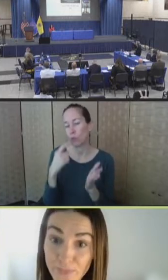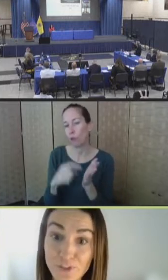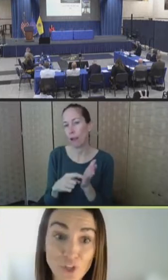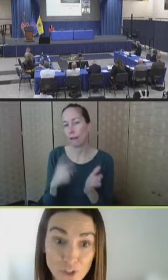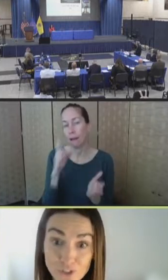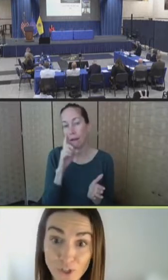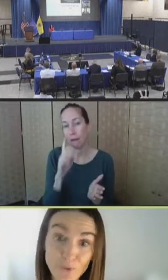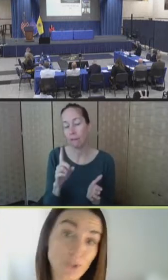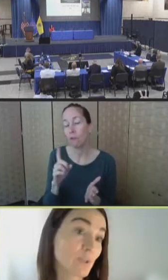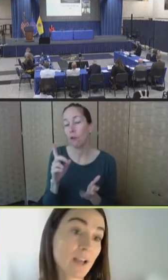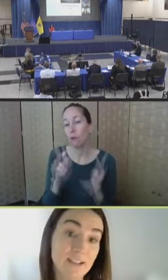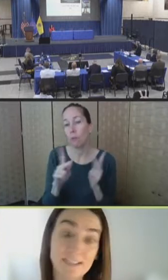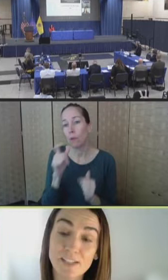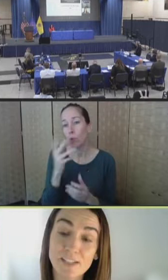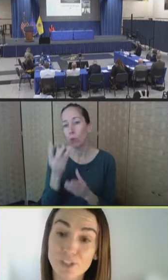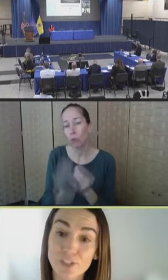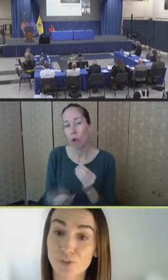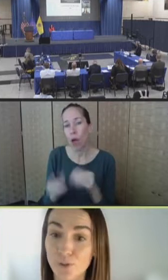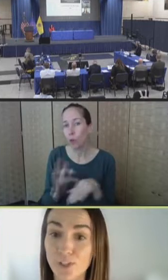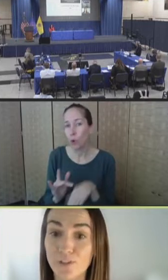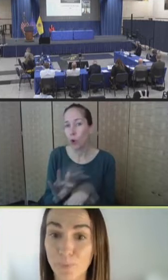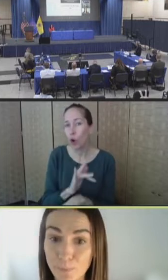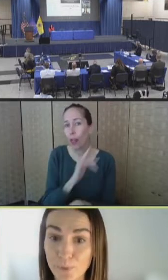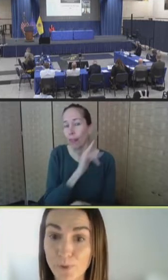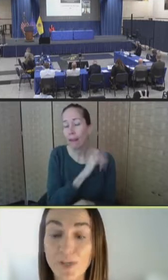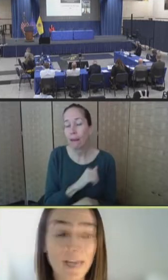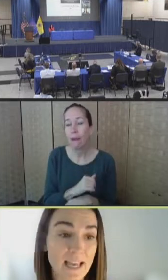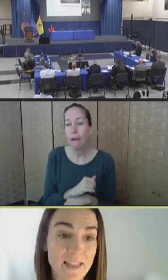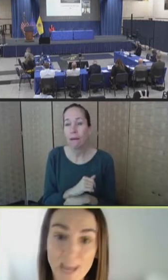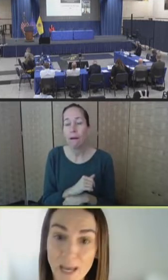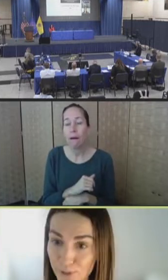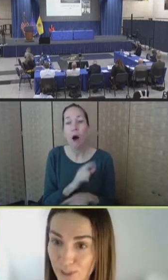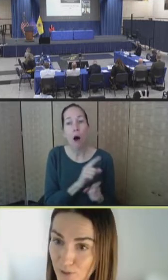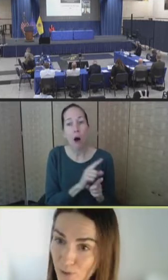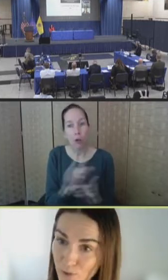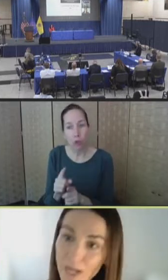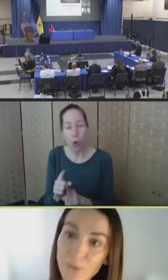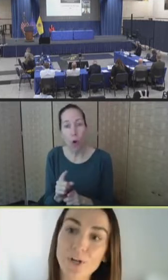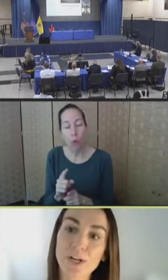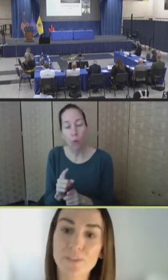there's also, you know, a concentric circle of people and that person in social network and